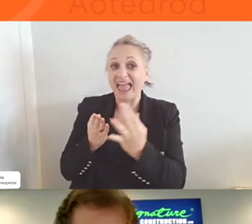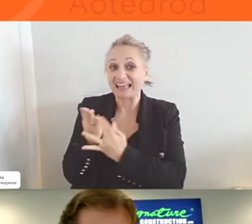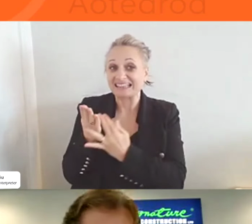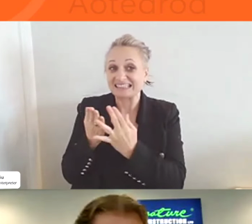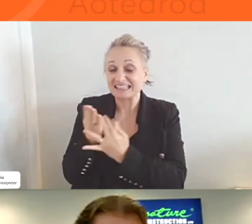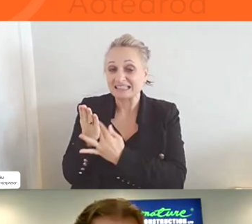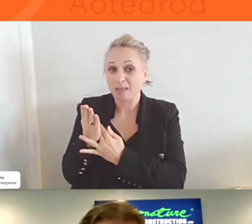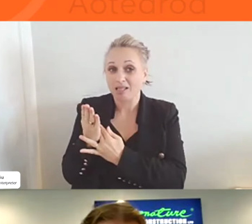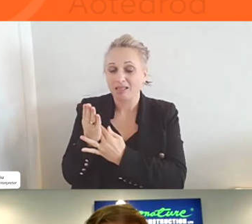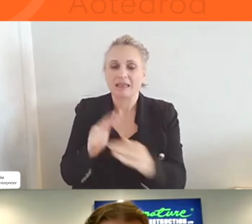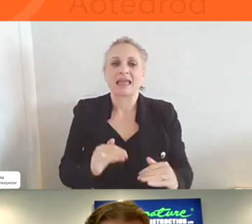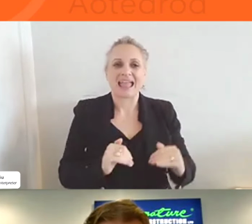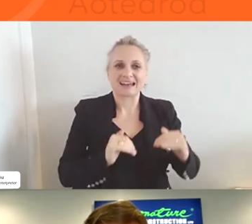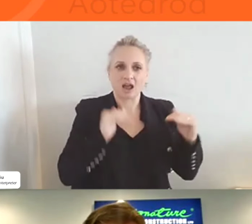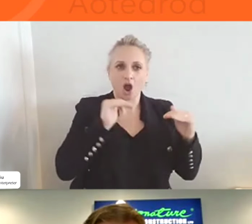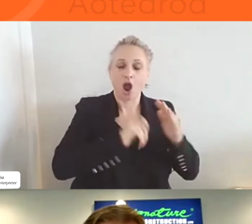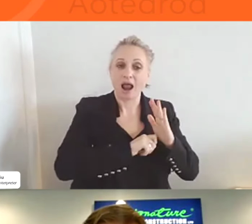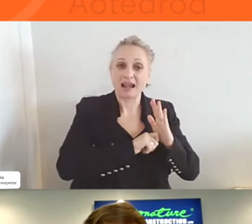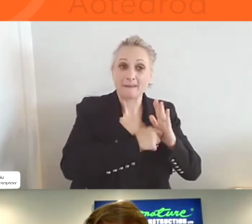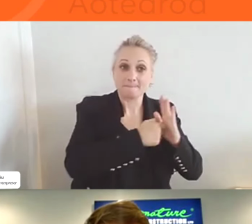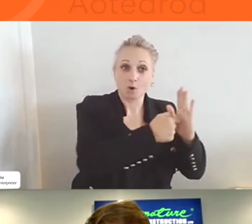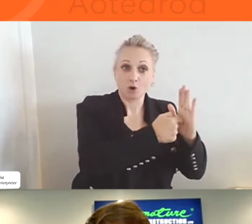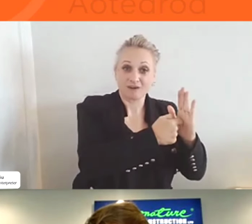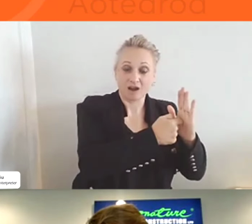that sort of space, Mike, we call that a highly modified home, which